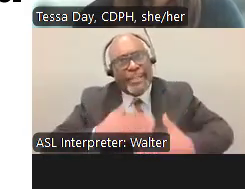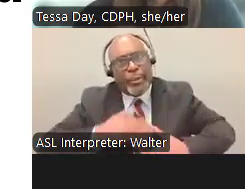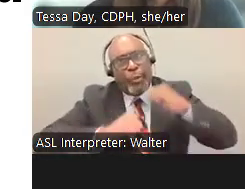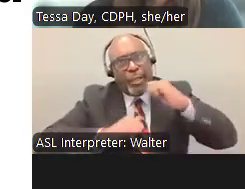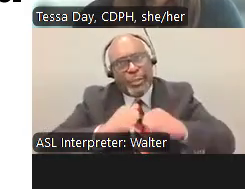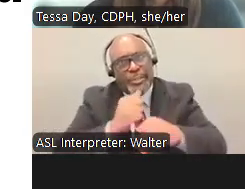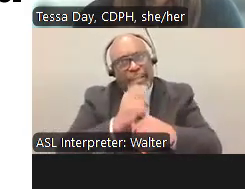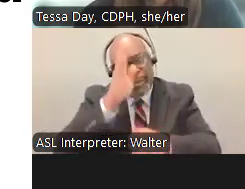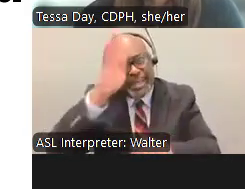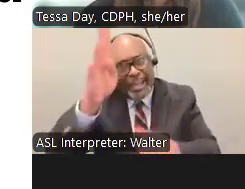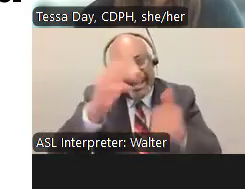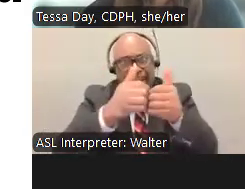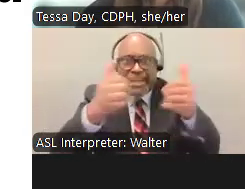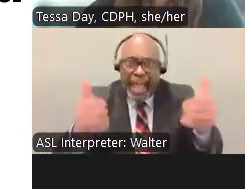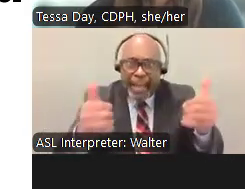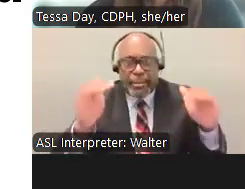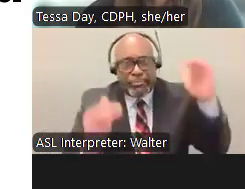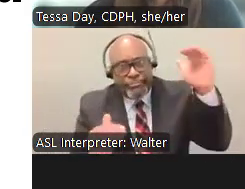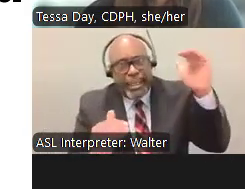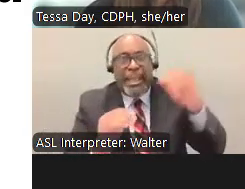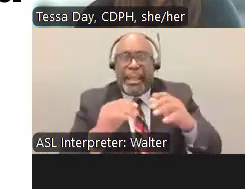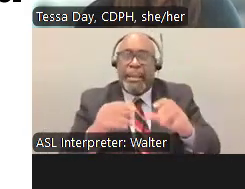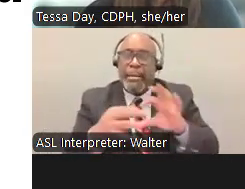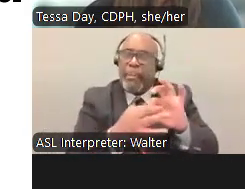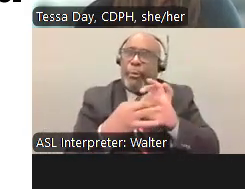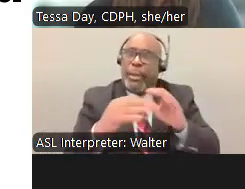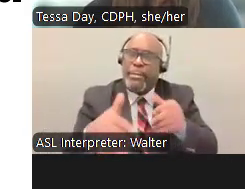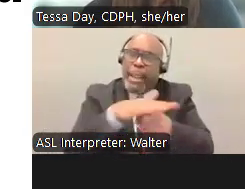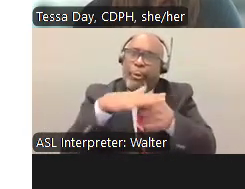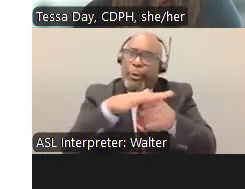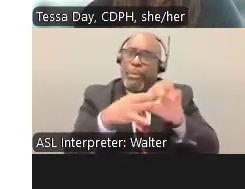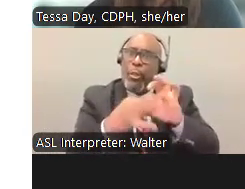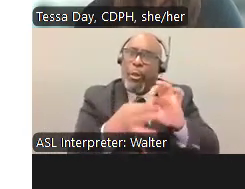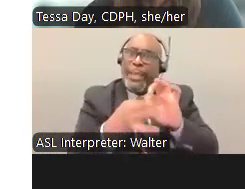13:29:59 these gaps in neighborhood 13:30:00 belonging and connection. And